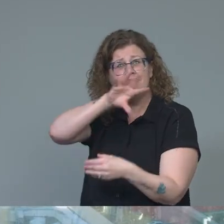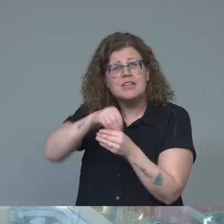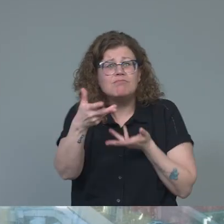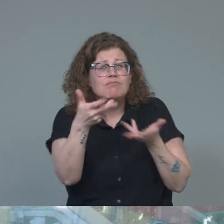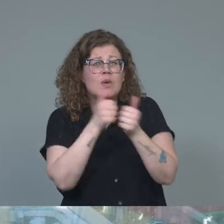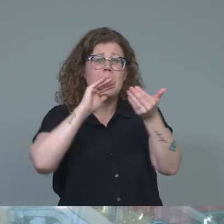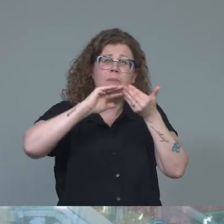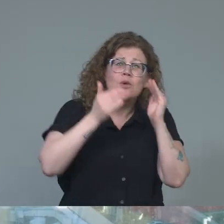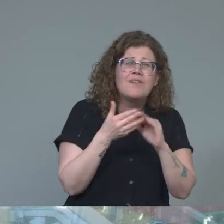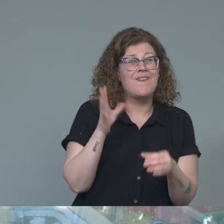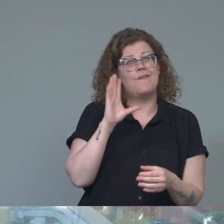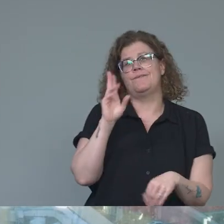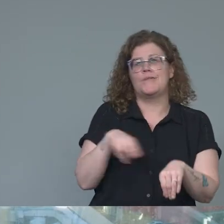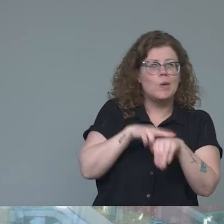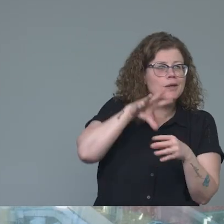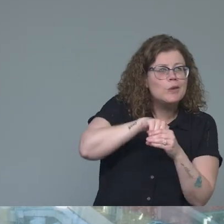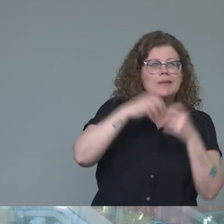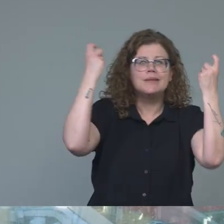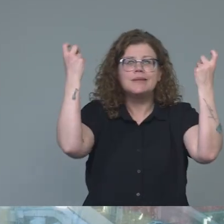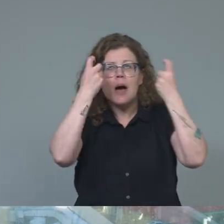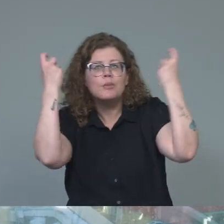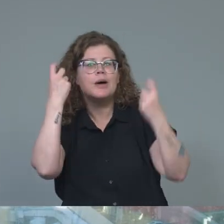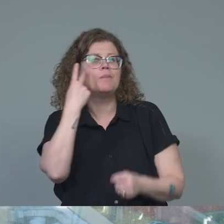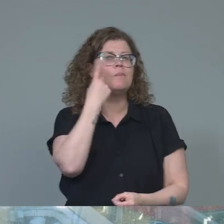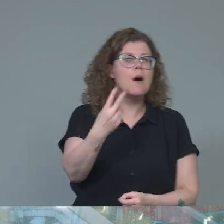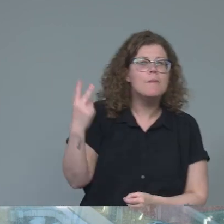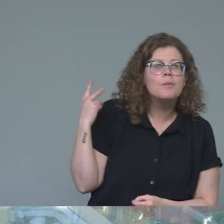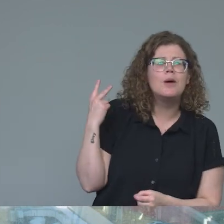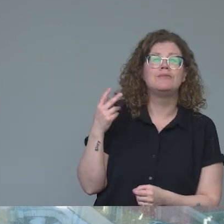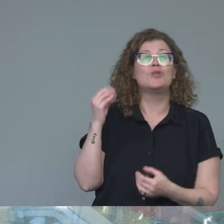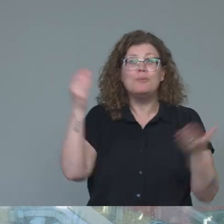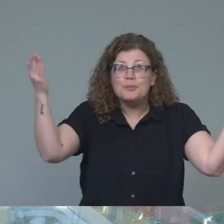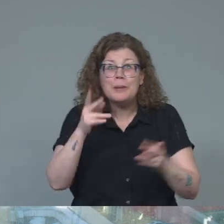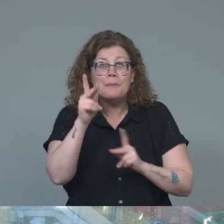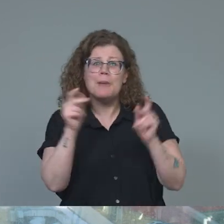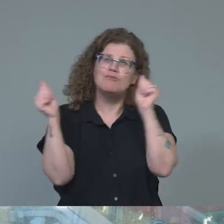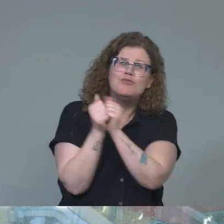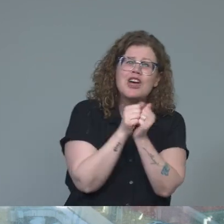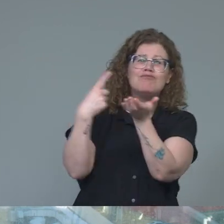And you know, Central and South America murals are really important and ways of getting messages out